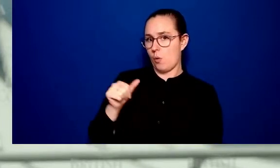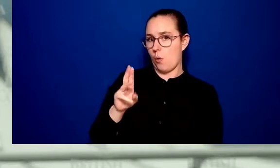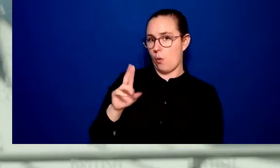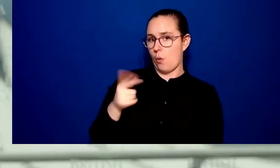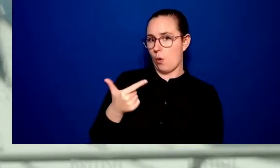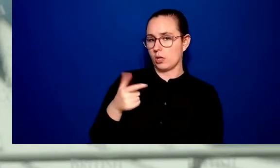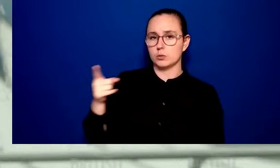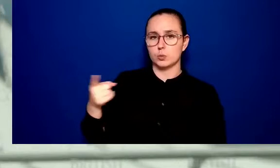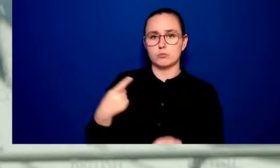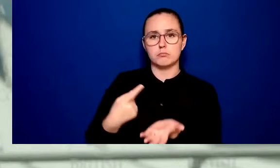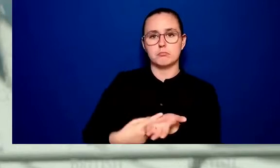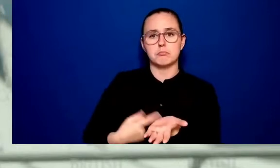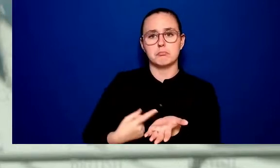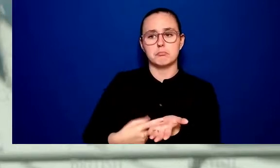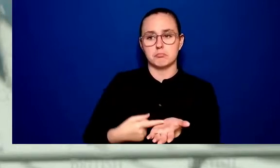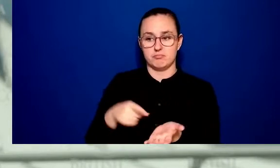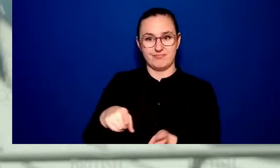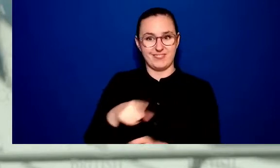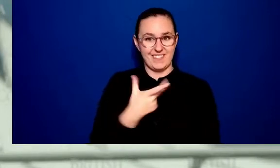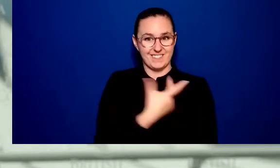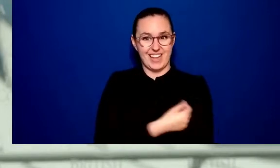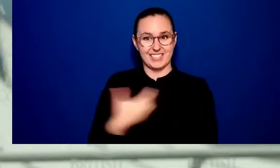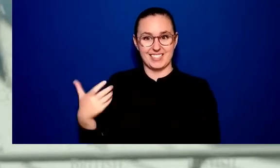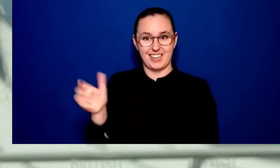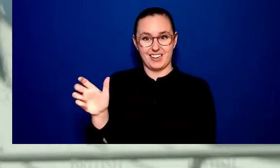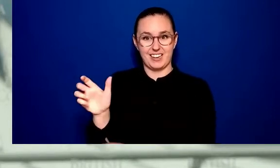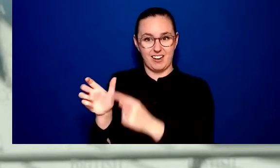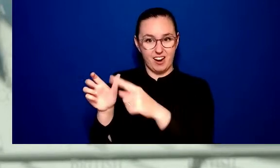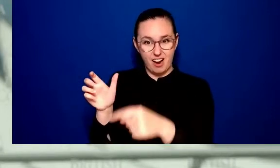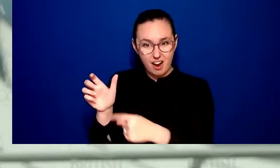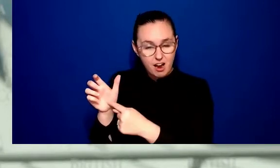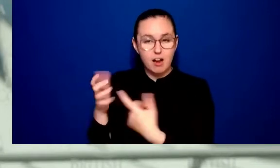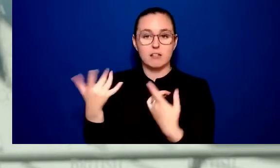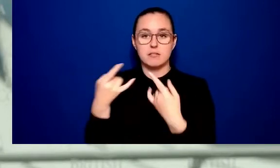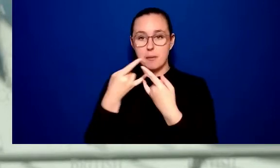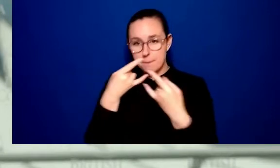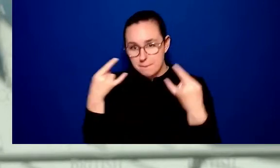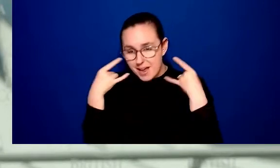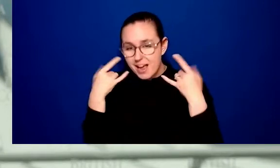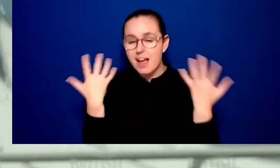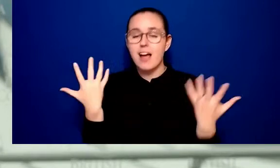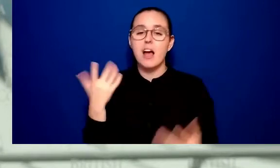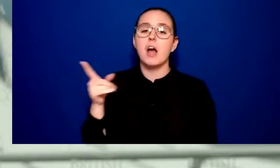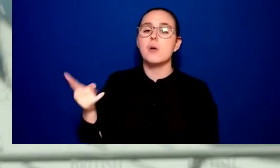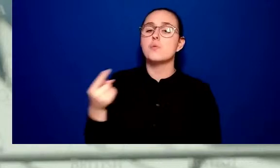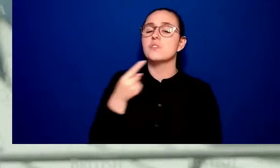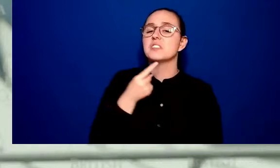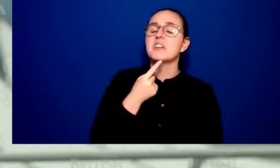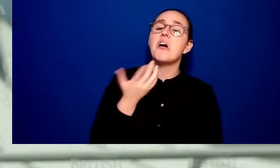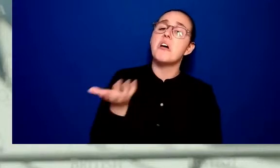kind of sketched out what the fall might look like revisiting the arenas issue revisiting the